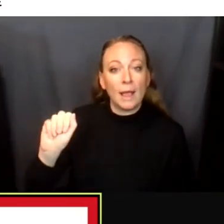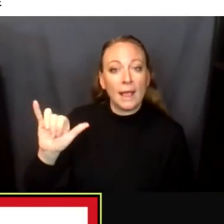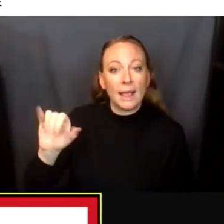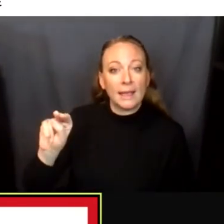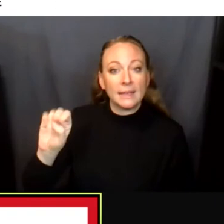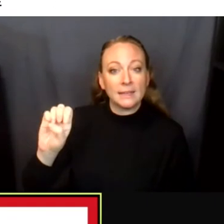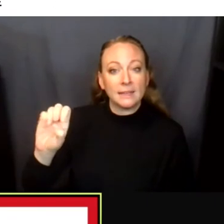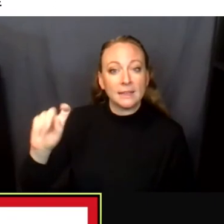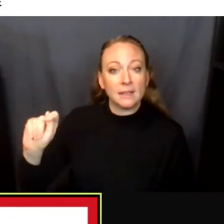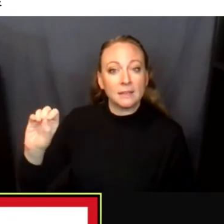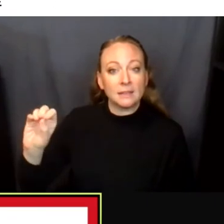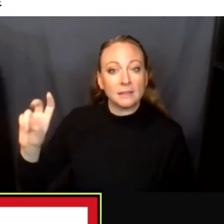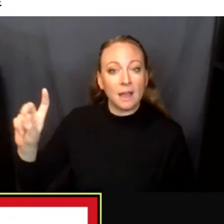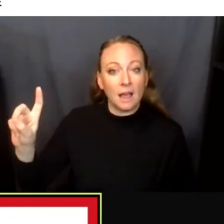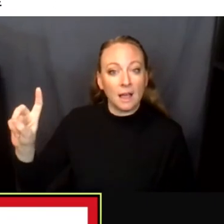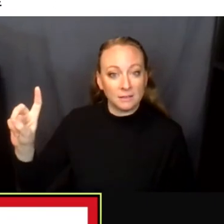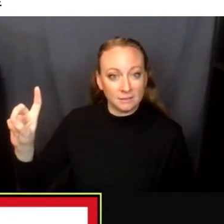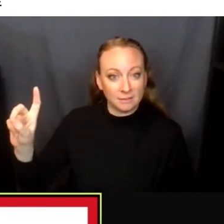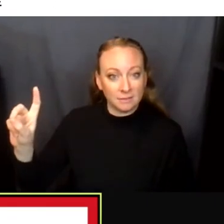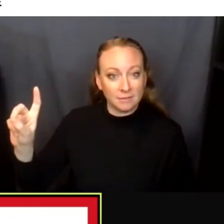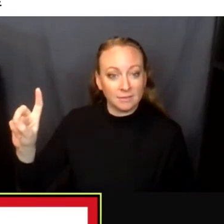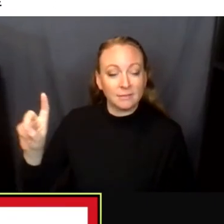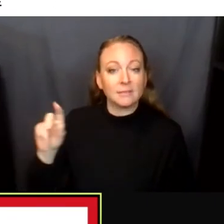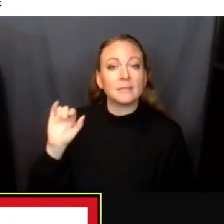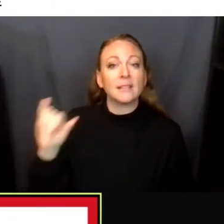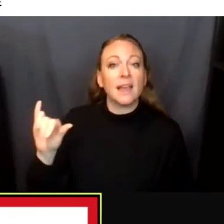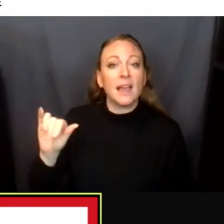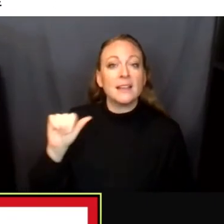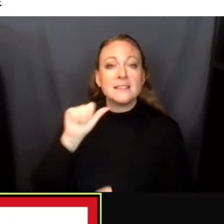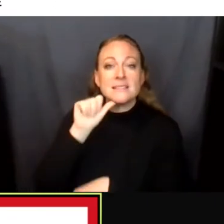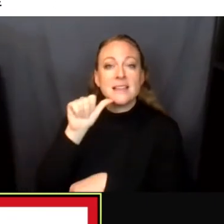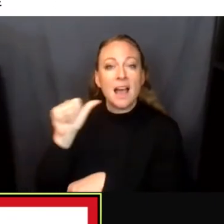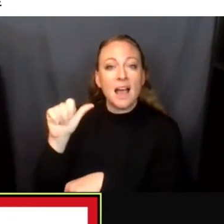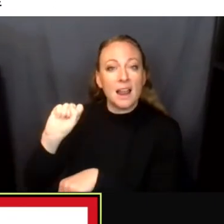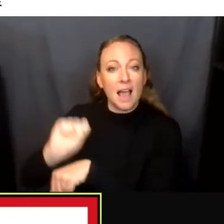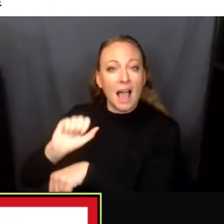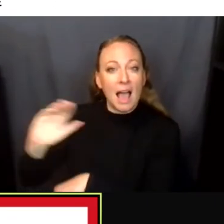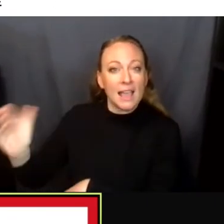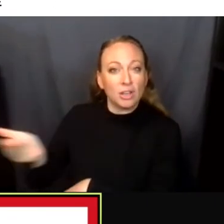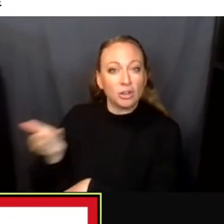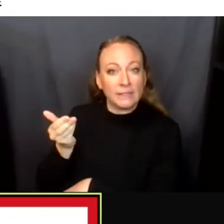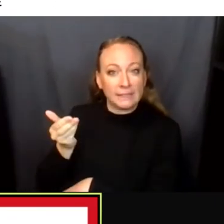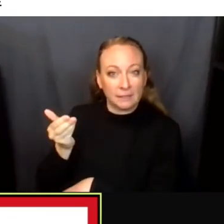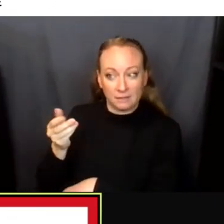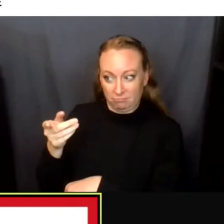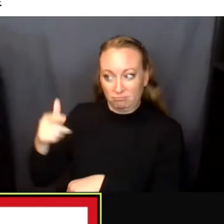The not hiring, excuse me, because of a disability is still going on.